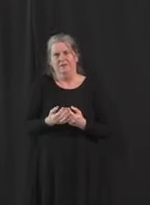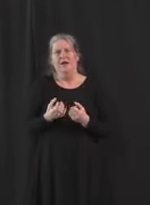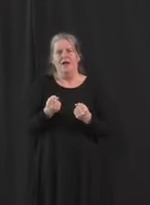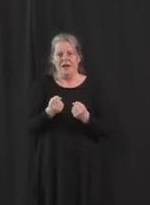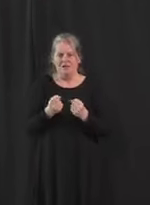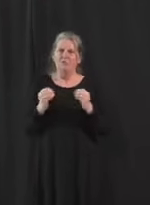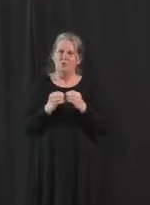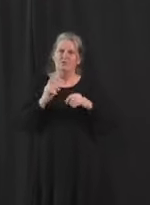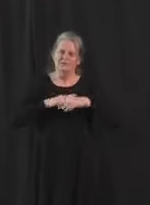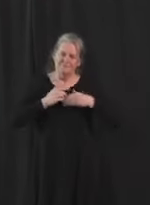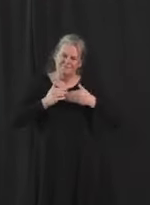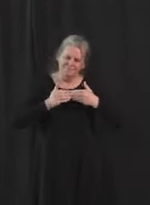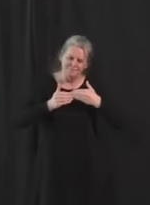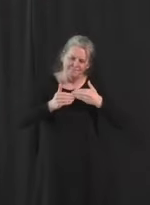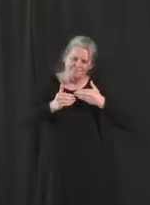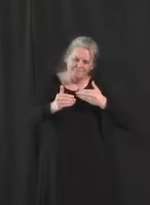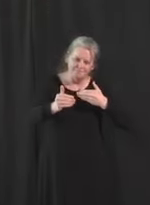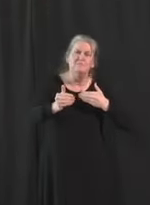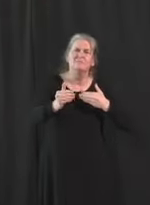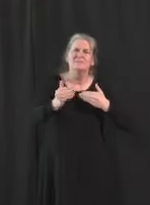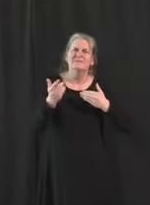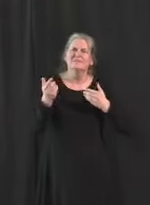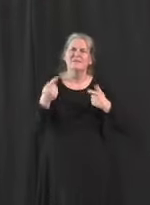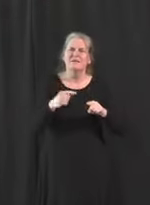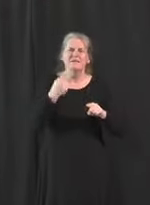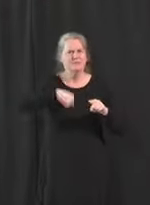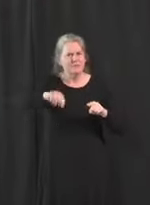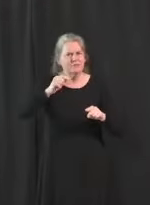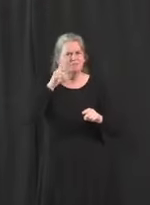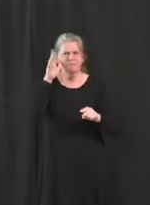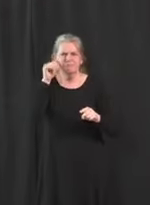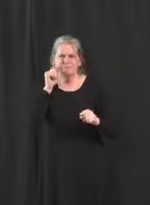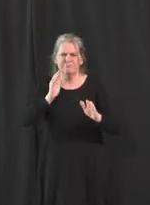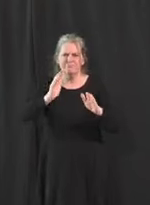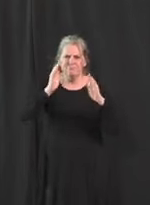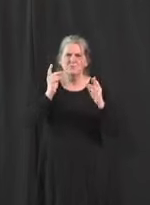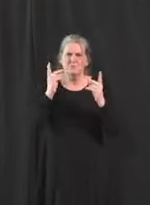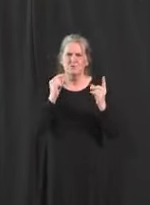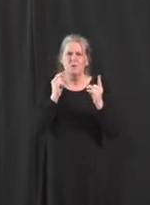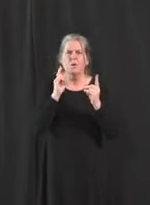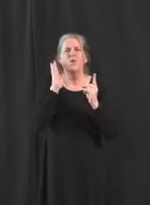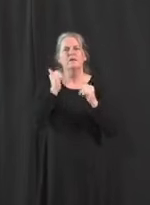BY STAYING VIGILANT TODAY, WE WILL BE SAVING LIVES GUARANTEED.